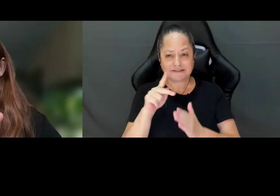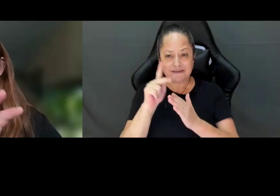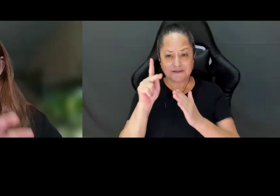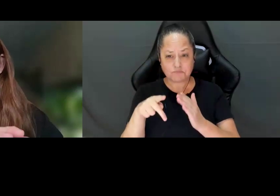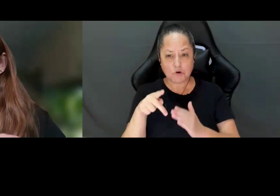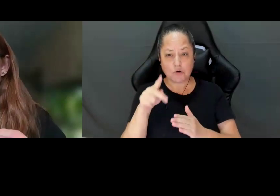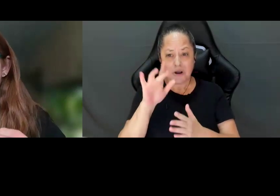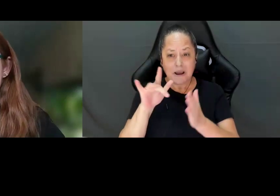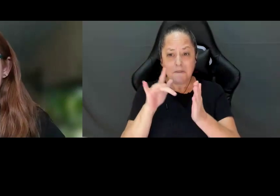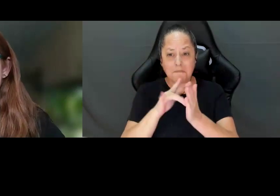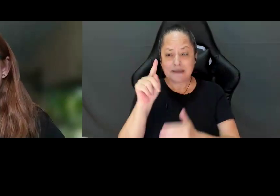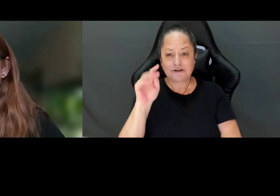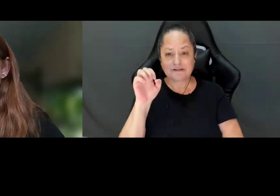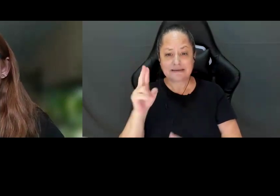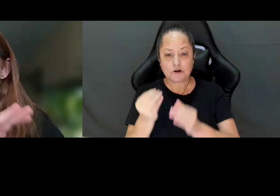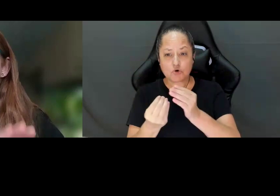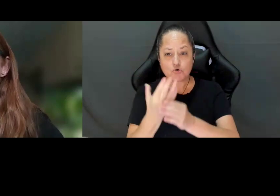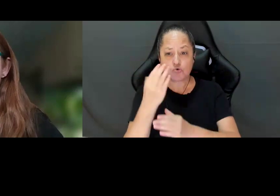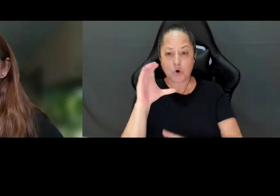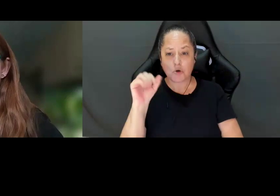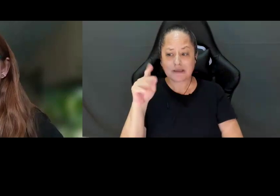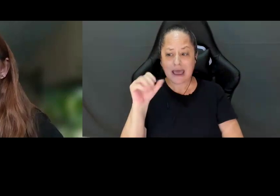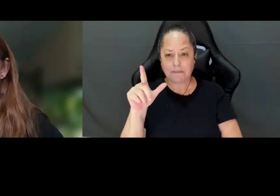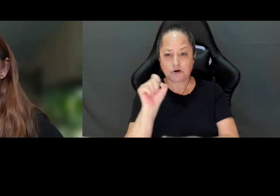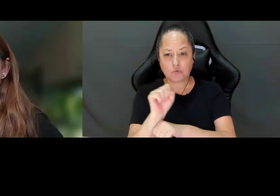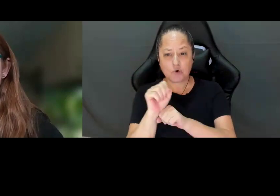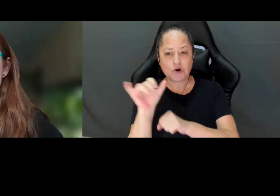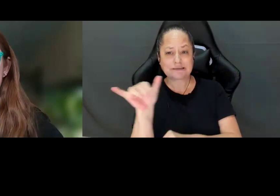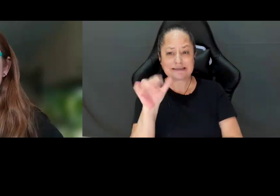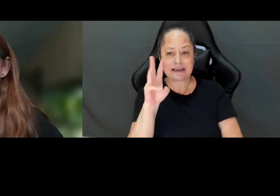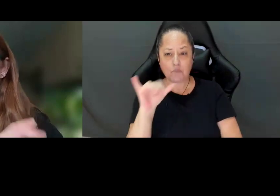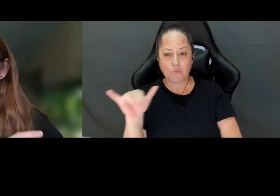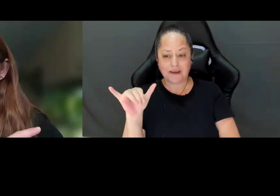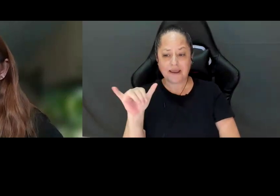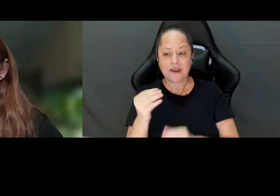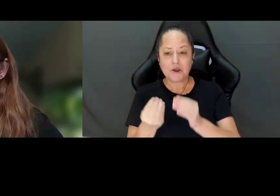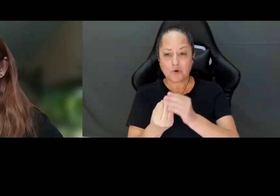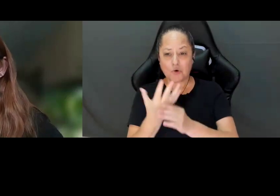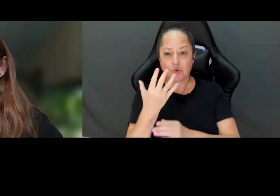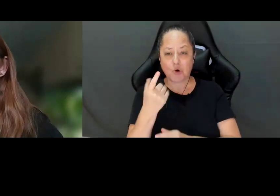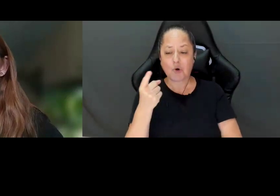So the middle tier here working in the same way as the growth capital, they just described